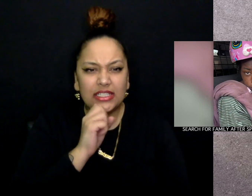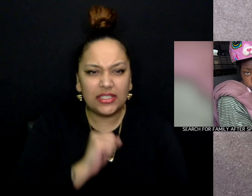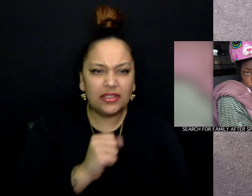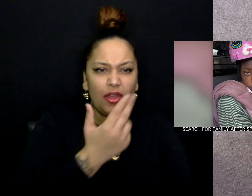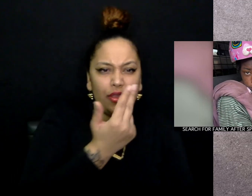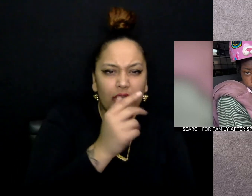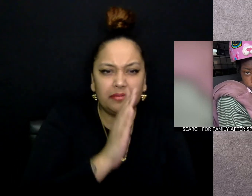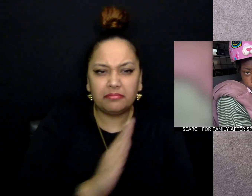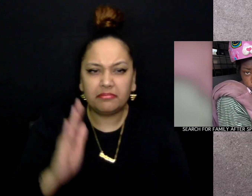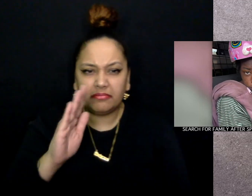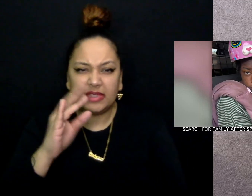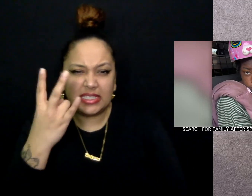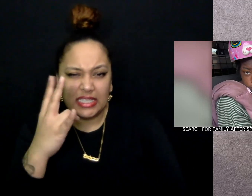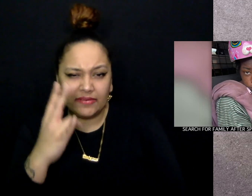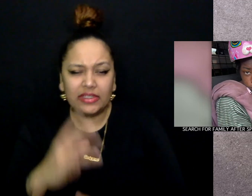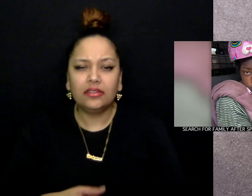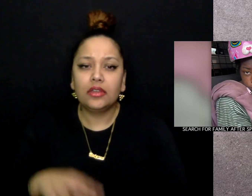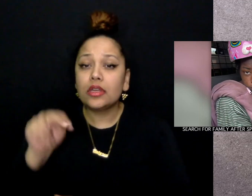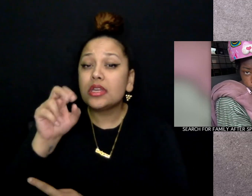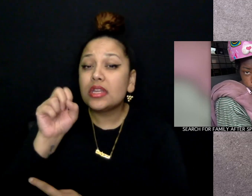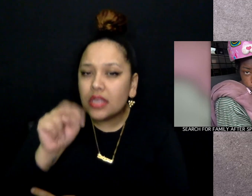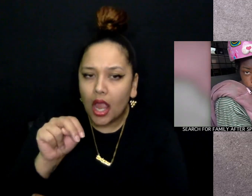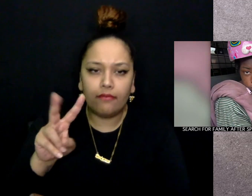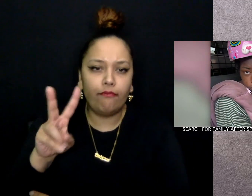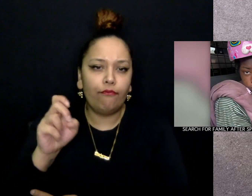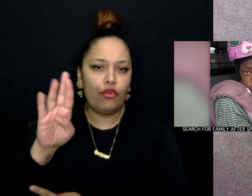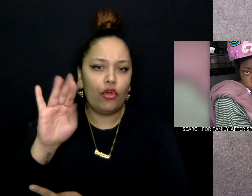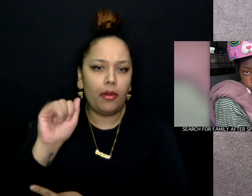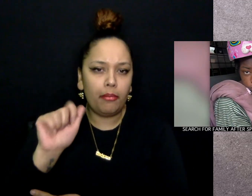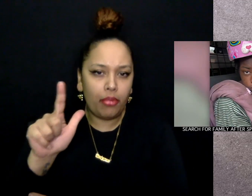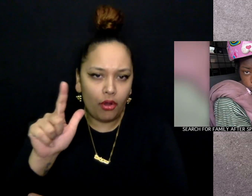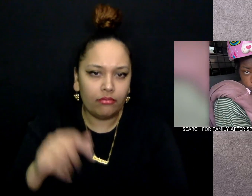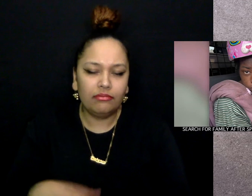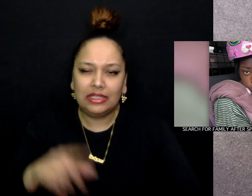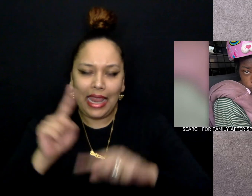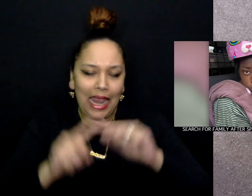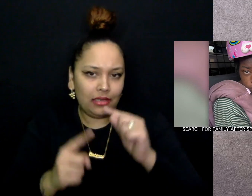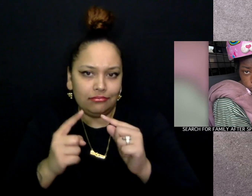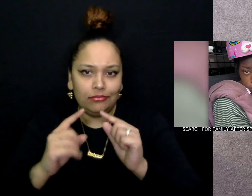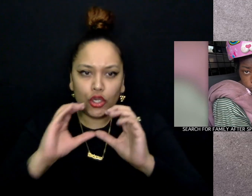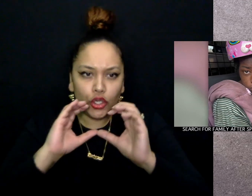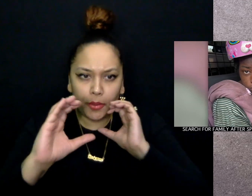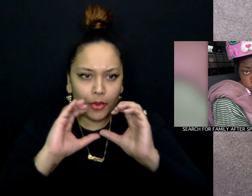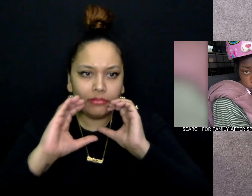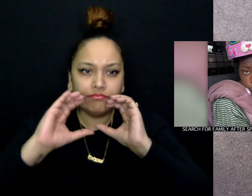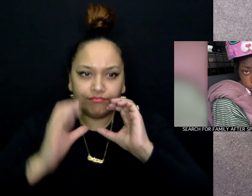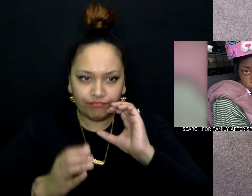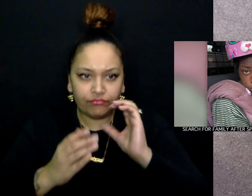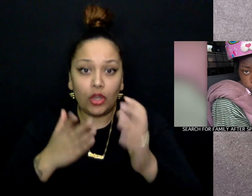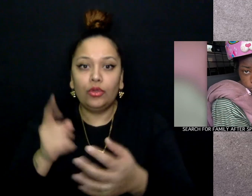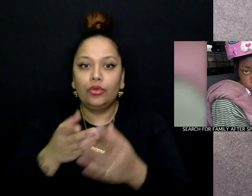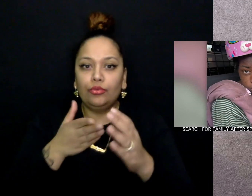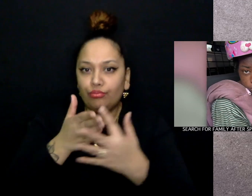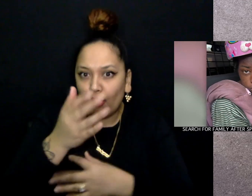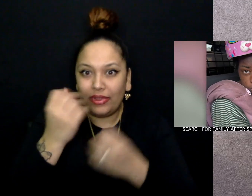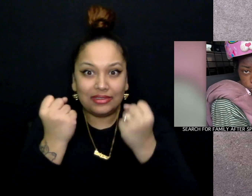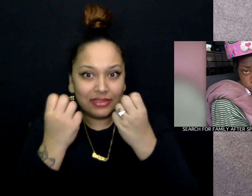And forming the heart sign with his hands while watching the Buffalo Bills play the New England Patriots on Sunday.